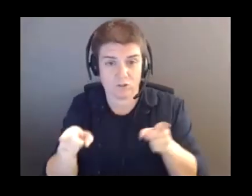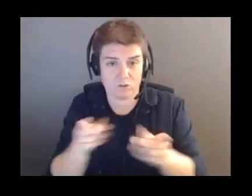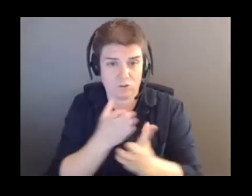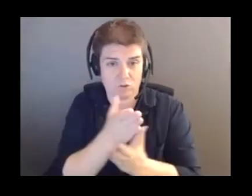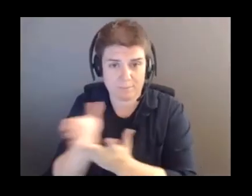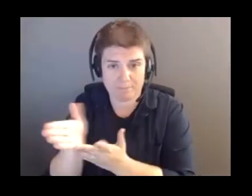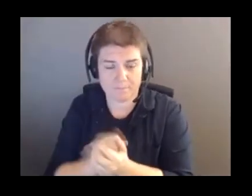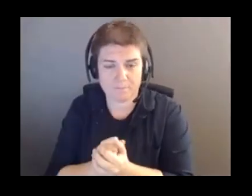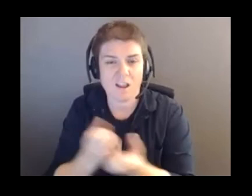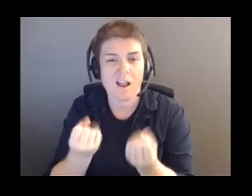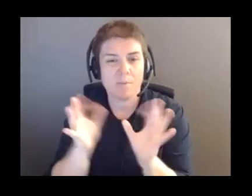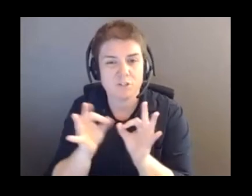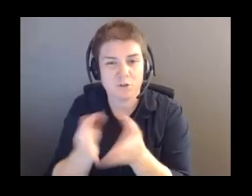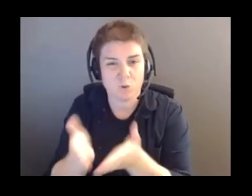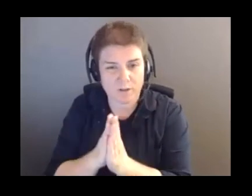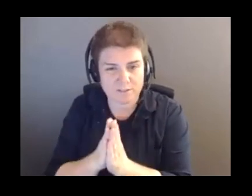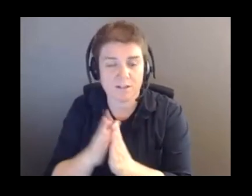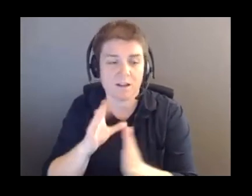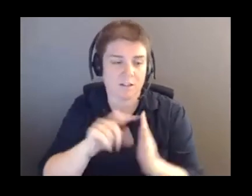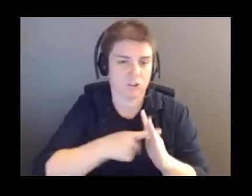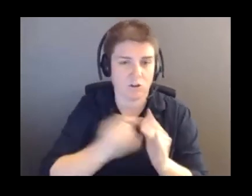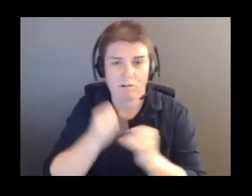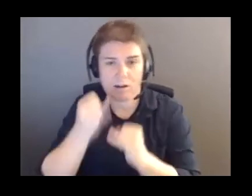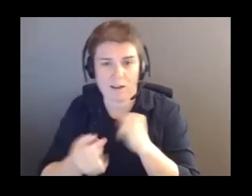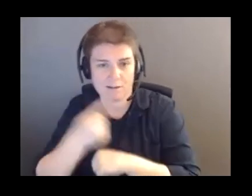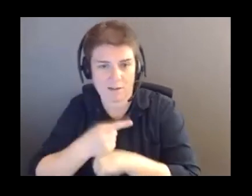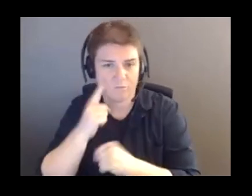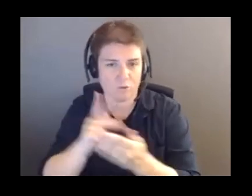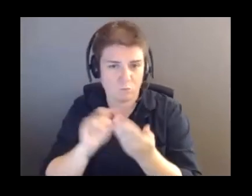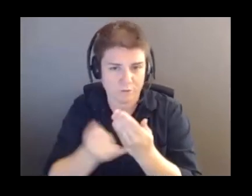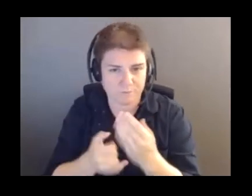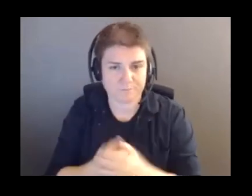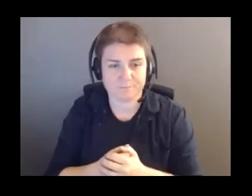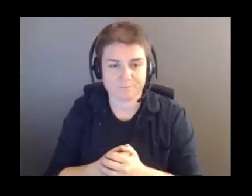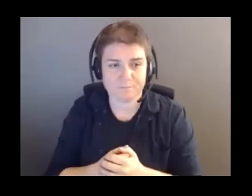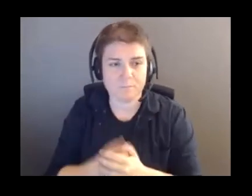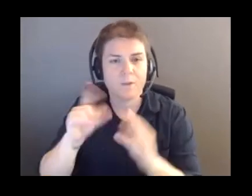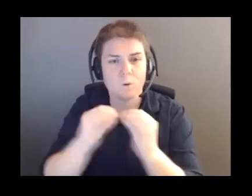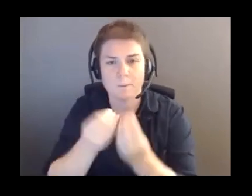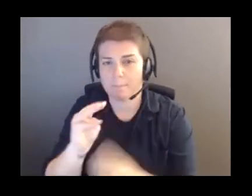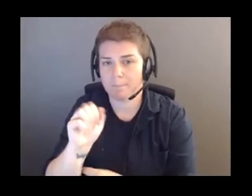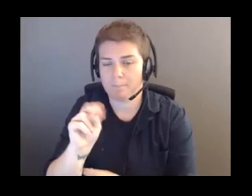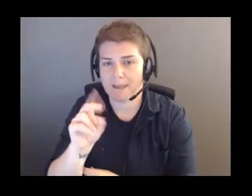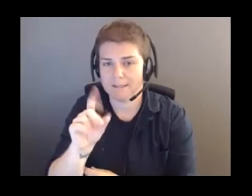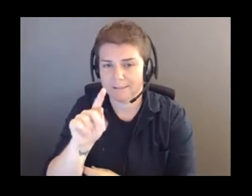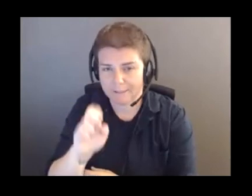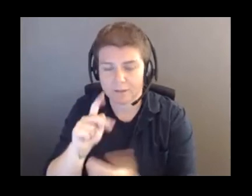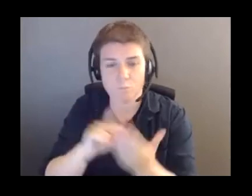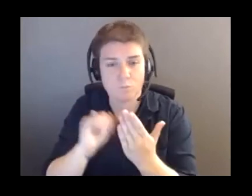you are requesting, and the start and end date of your project. The organization mandate, project description, artistic impact, and community